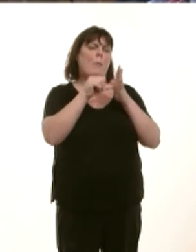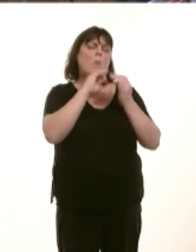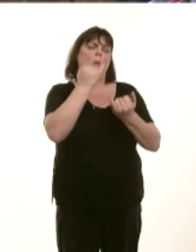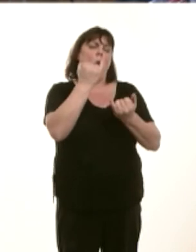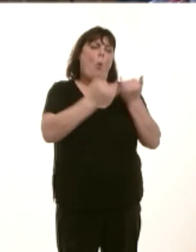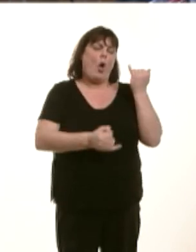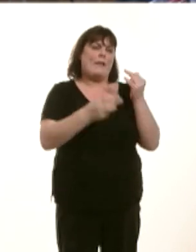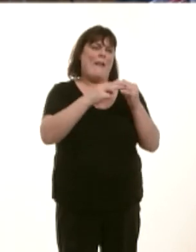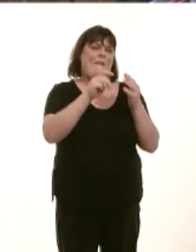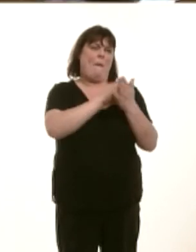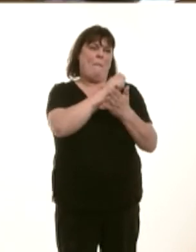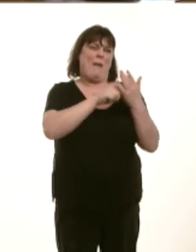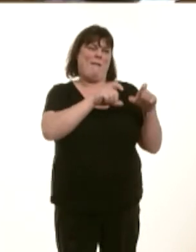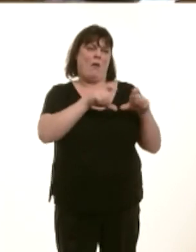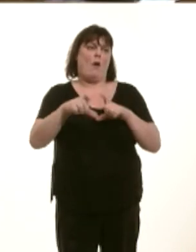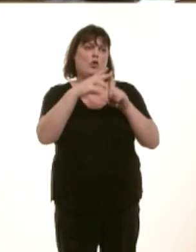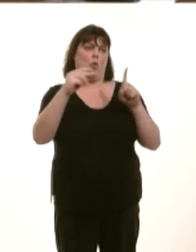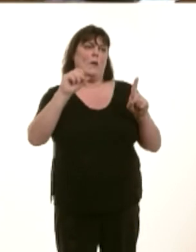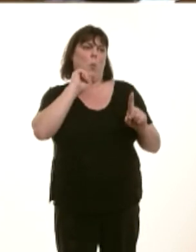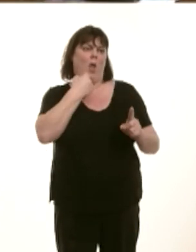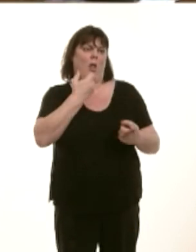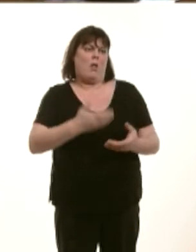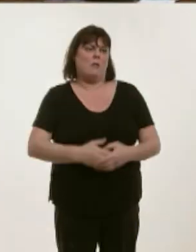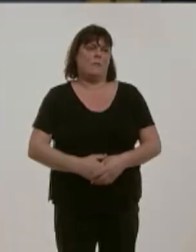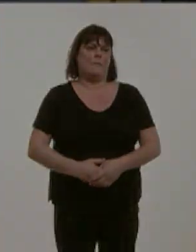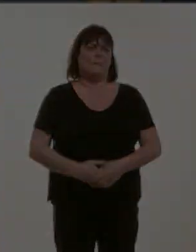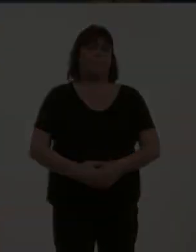the wrong way in May.